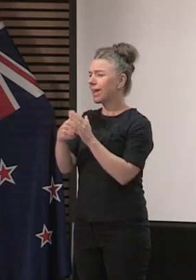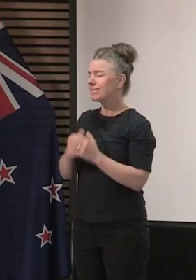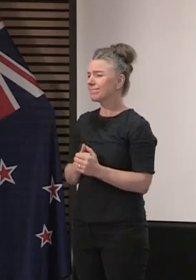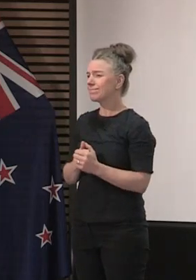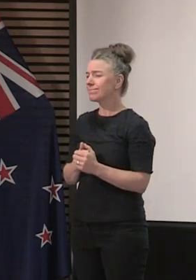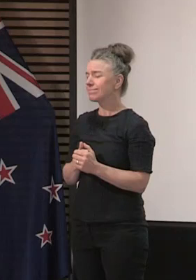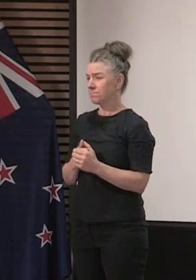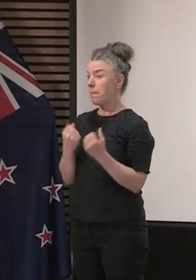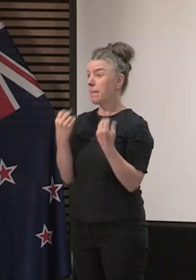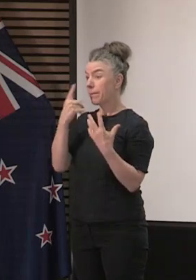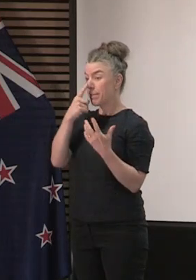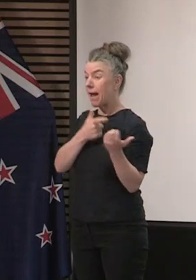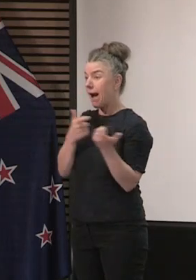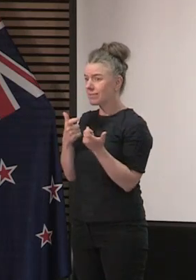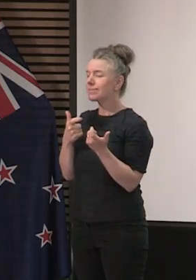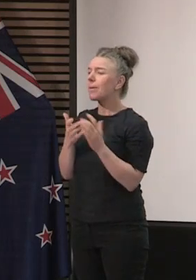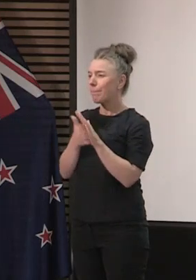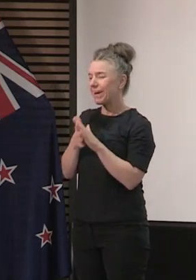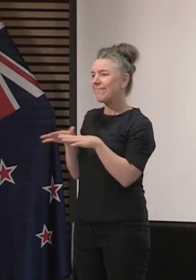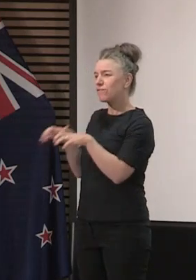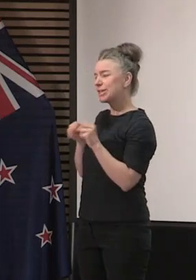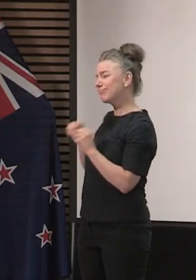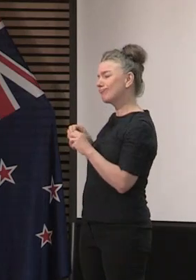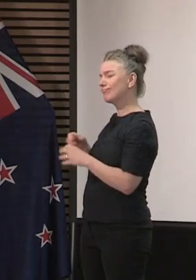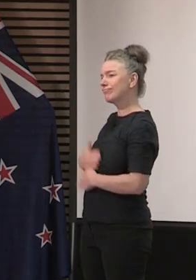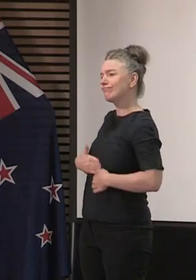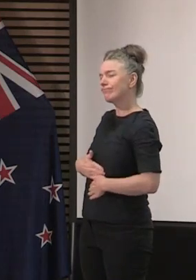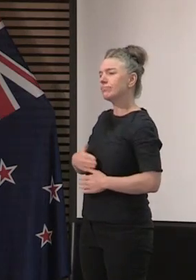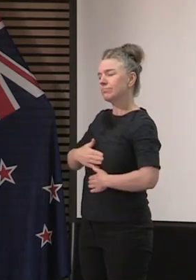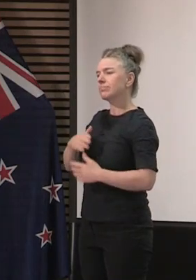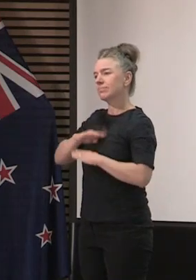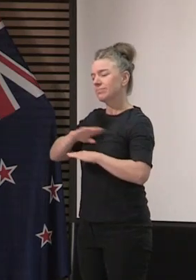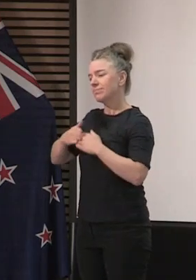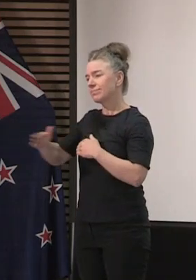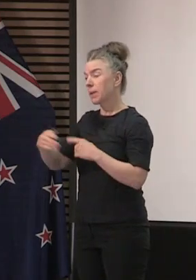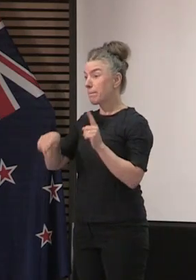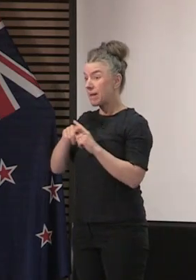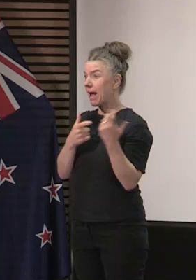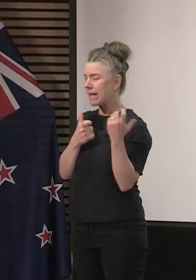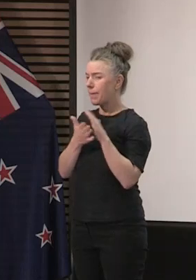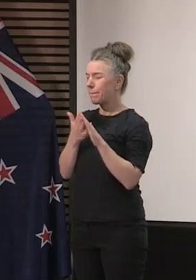Hunting is an important part of life for many New Zealanders. Many places around